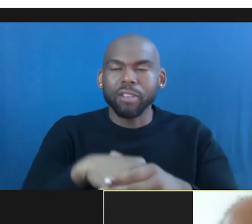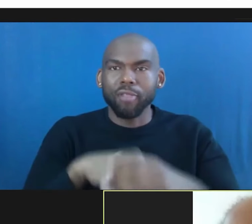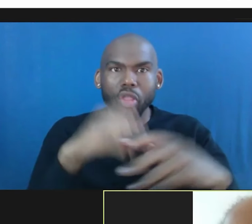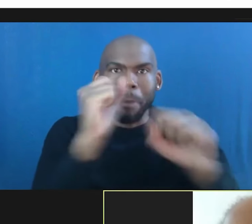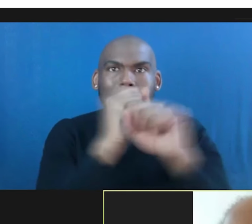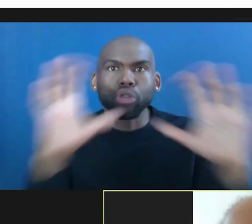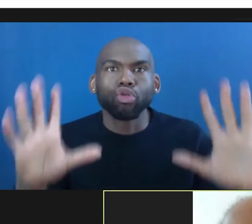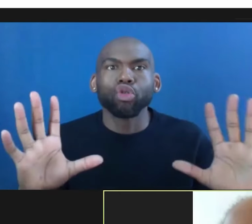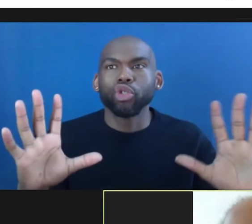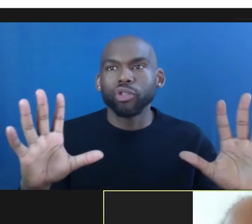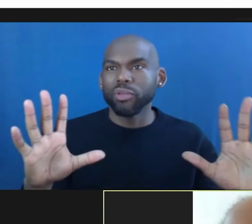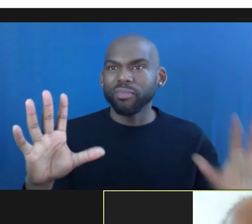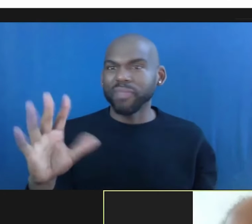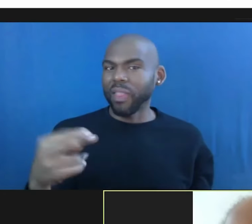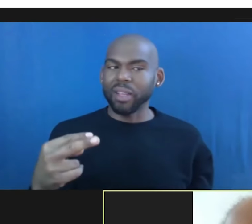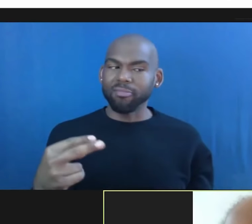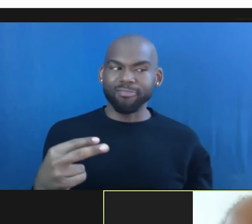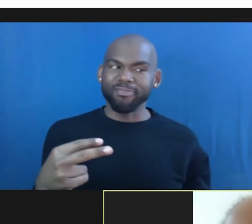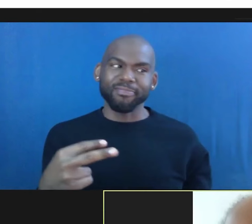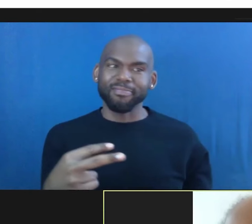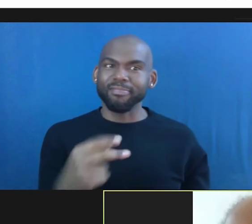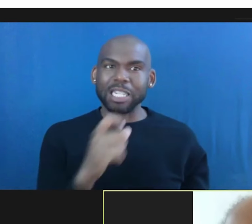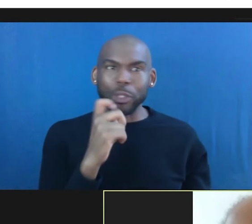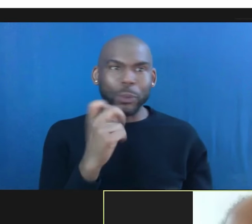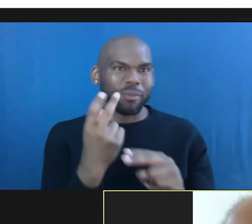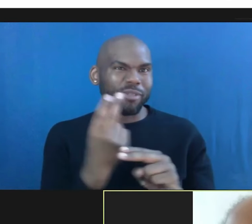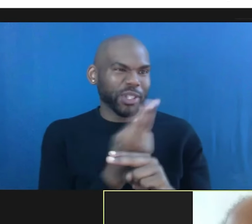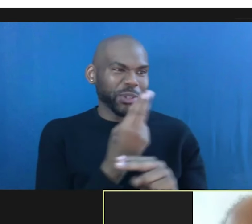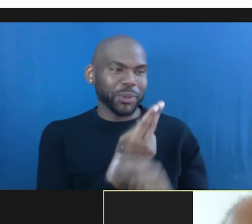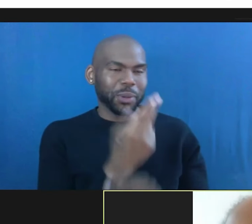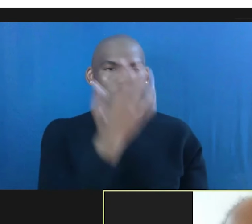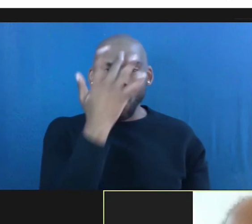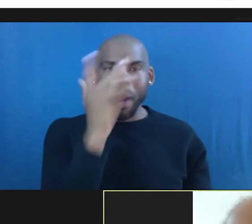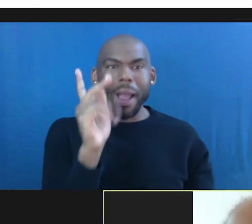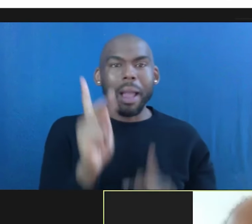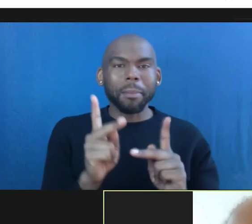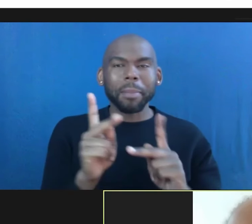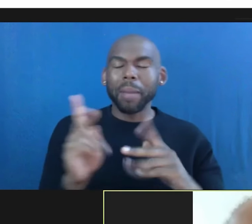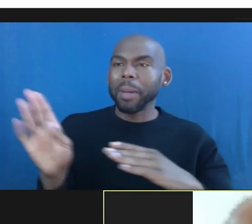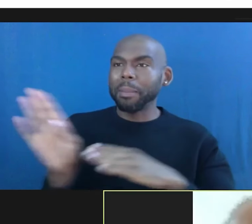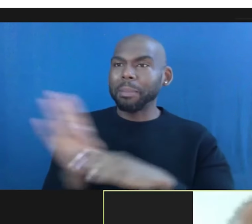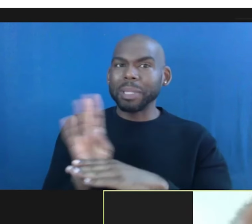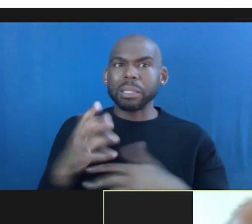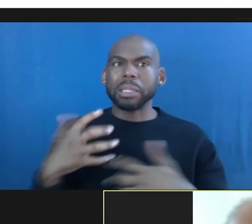aren't utilized because people are so busy dealing with their emotions of I don't really